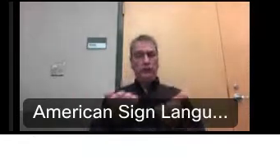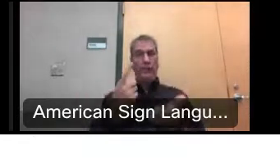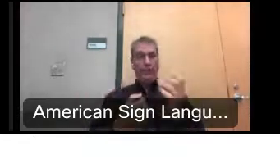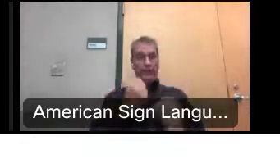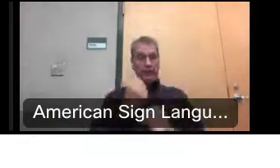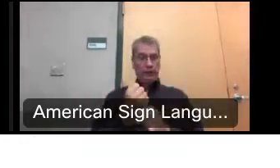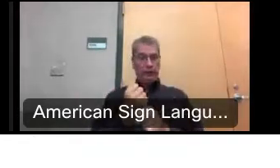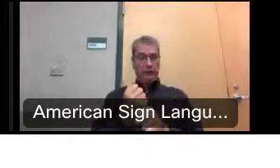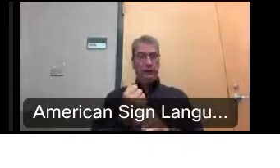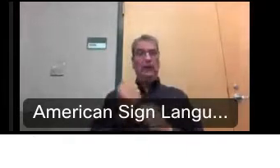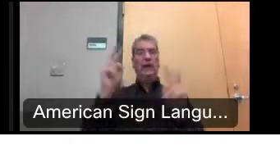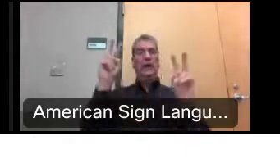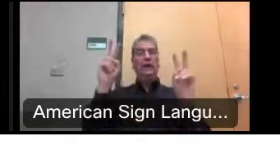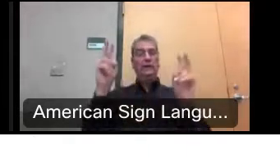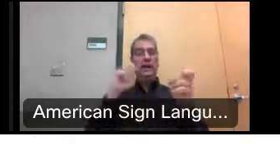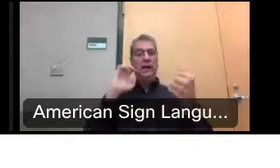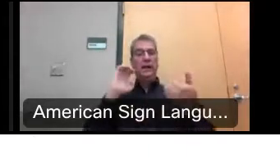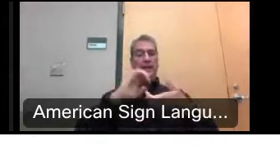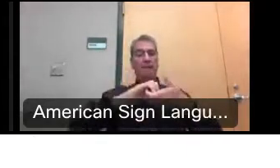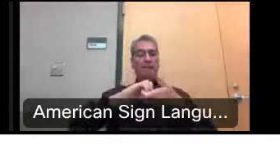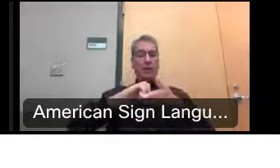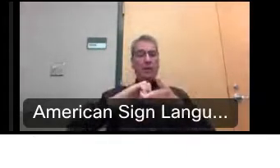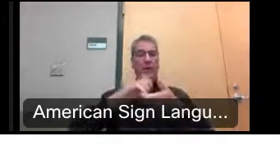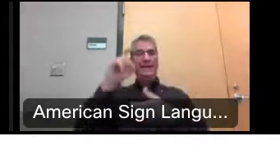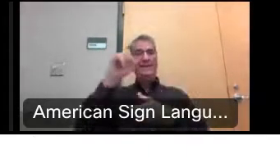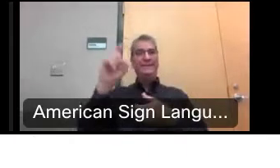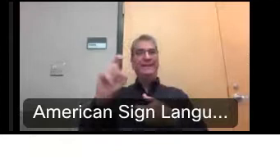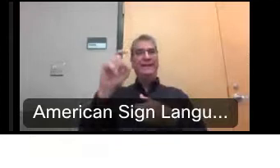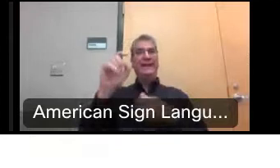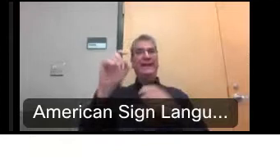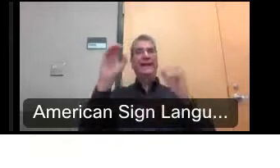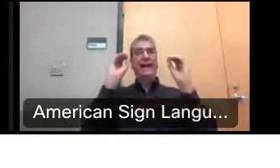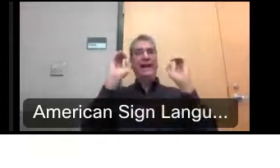It's also a partnership with the Texas epidemic, public health Institute, which is charged